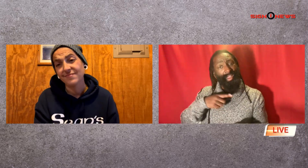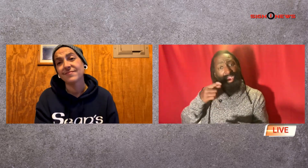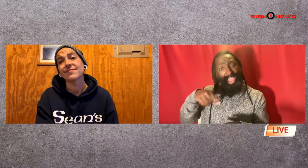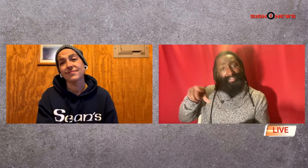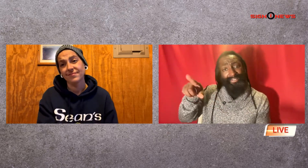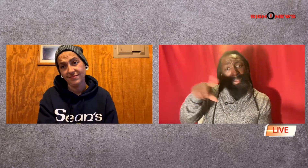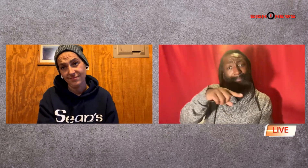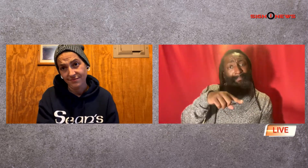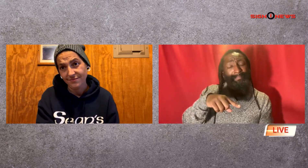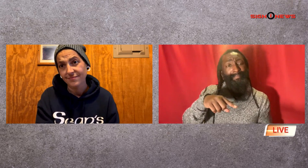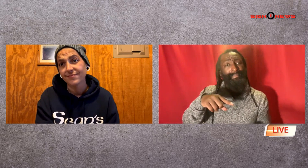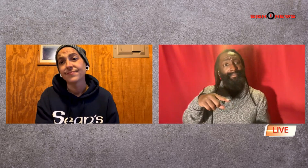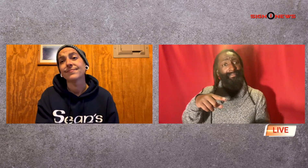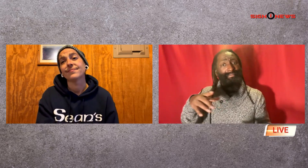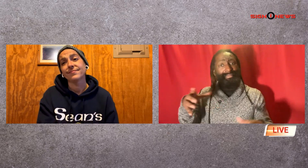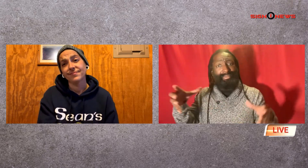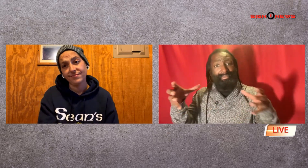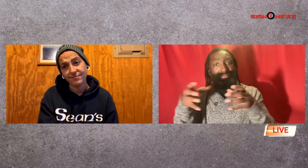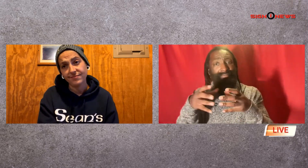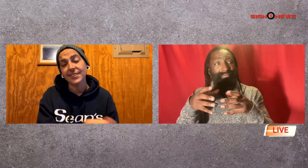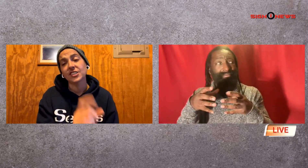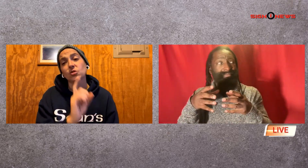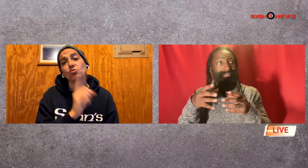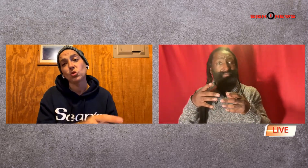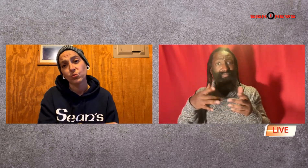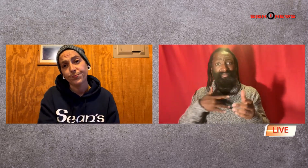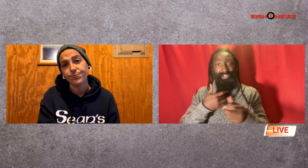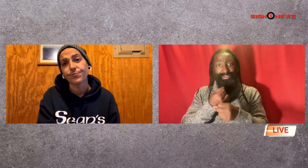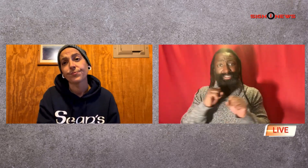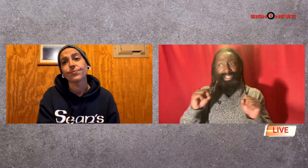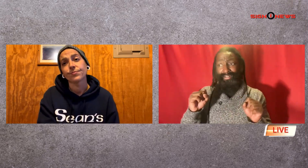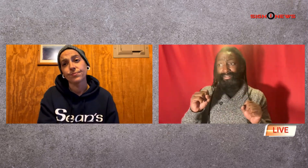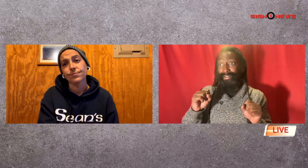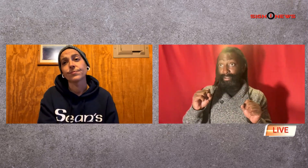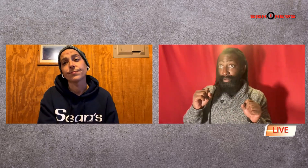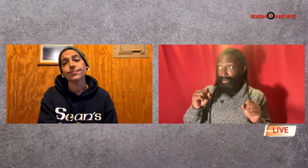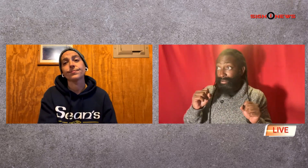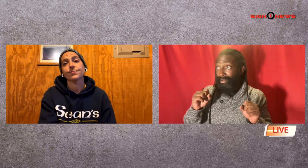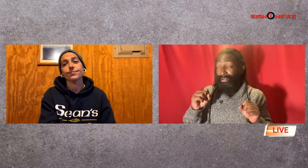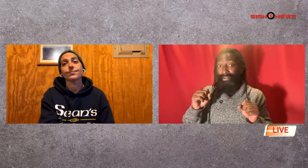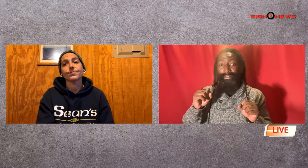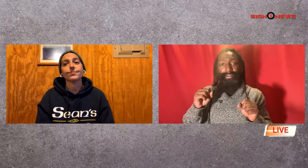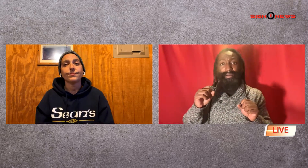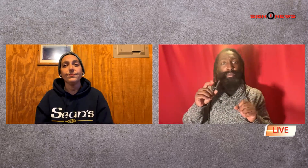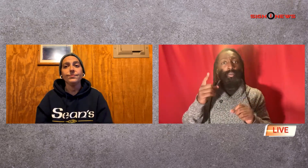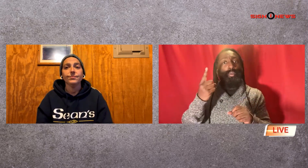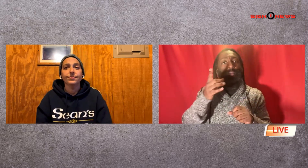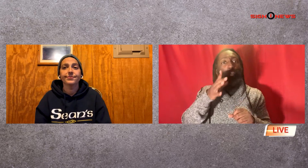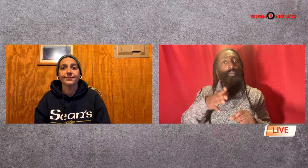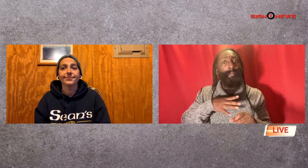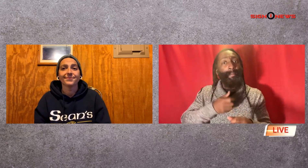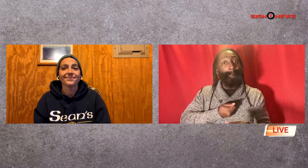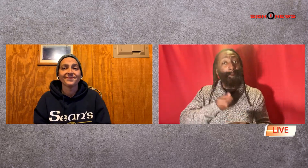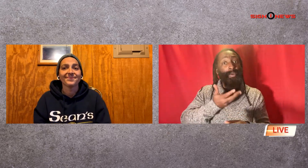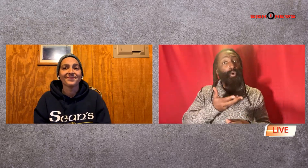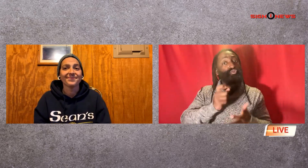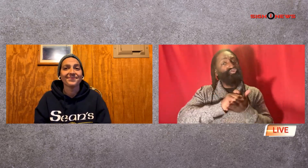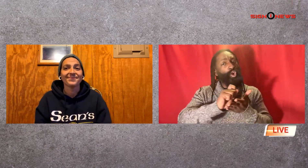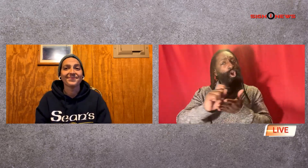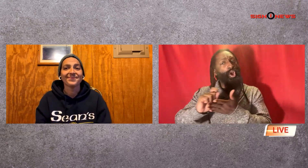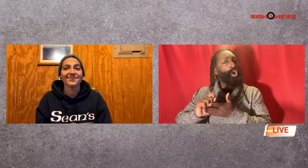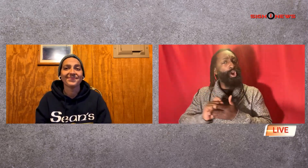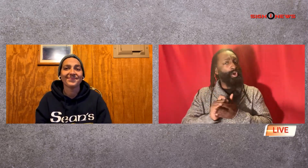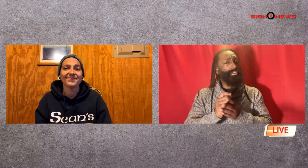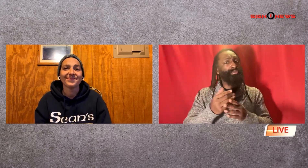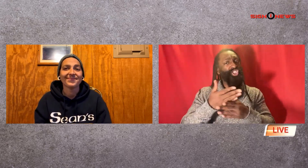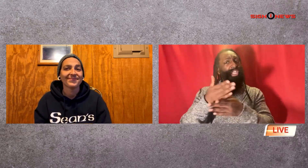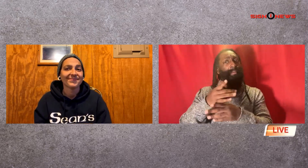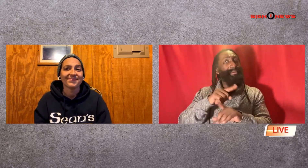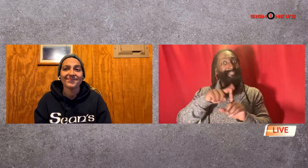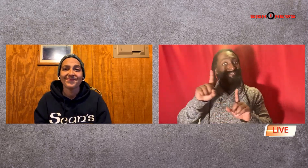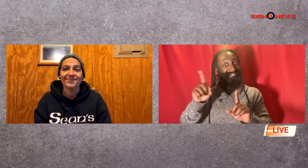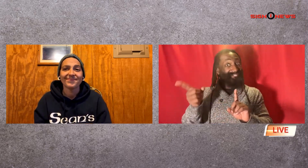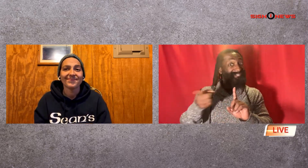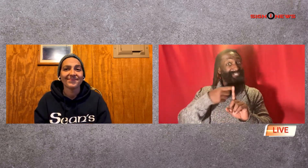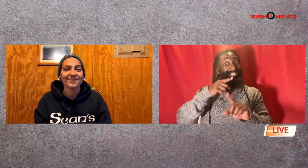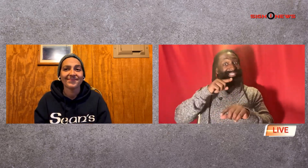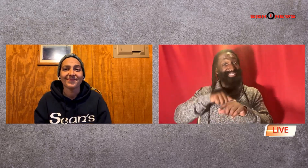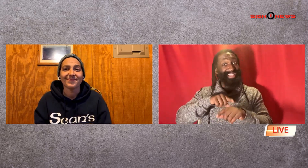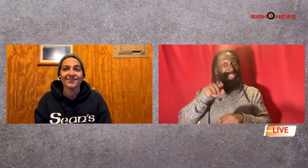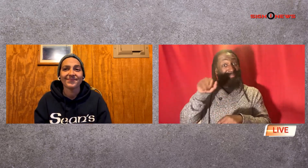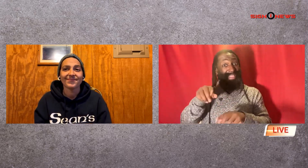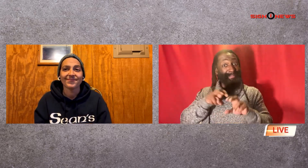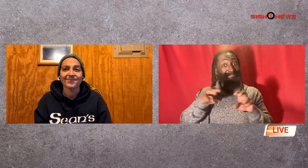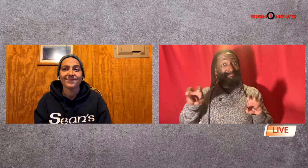us like them together in a safe place one woman did poetry and it was the first time